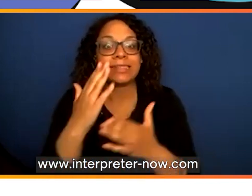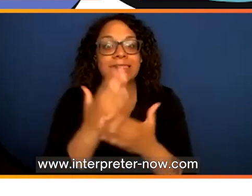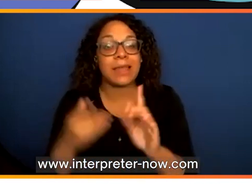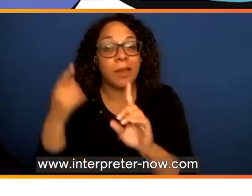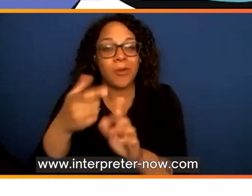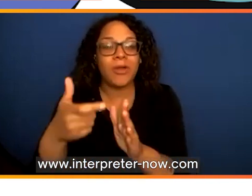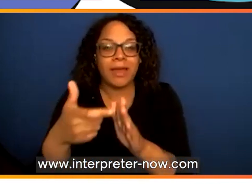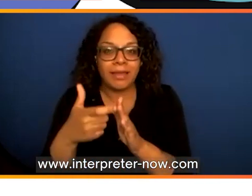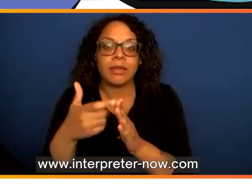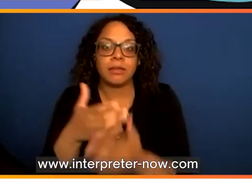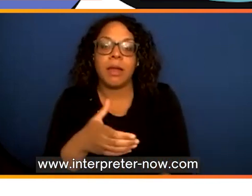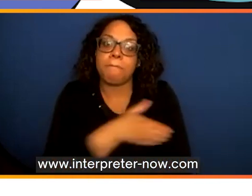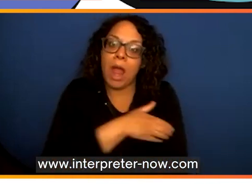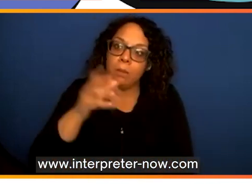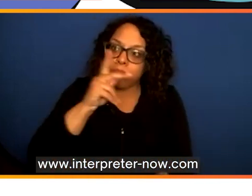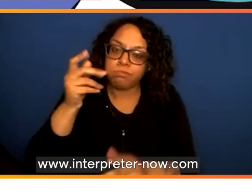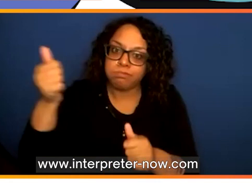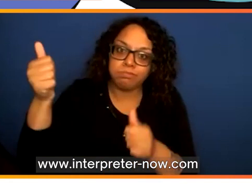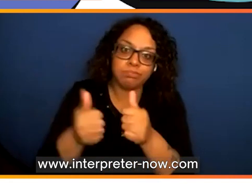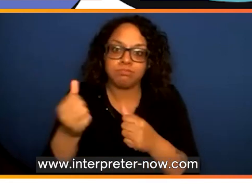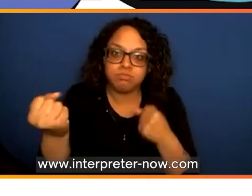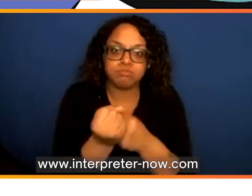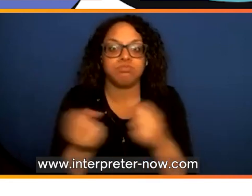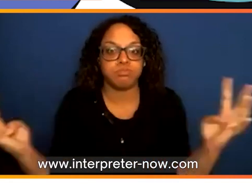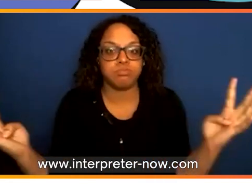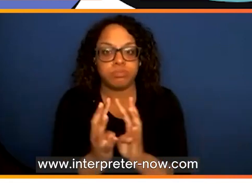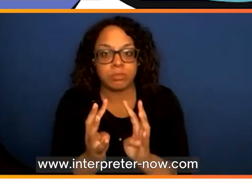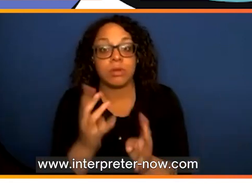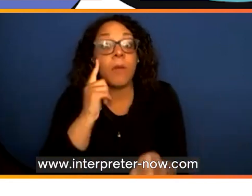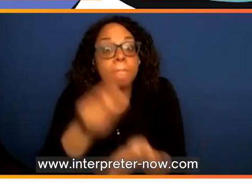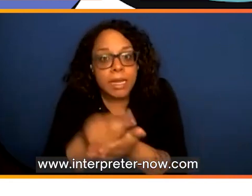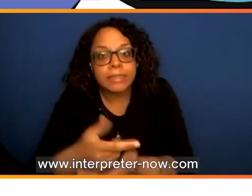to the organization, and have it become part of the culture. The ultimate goal for me is